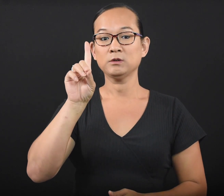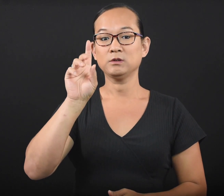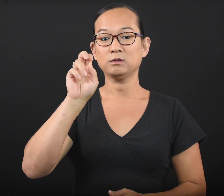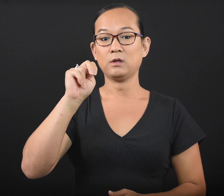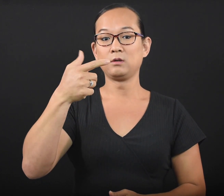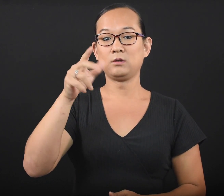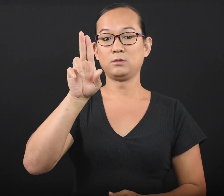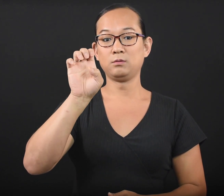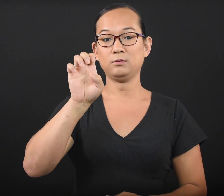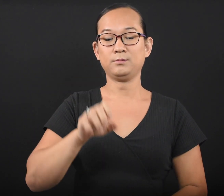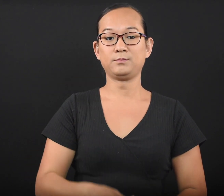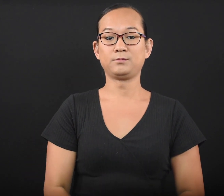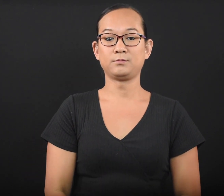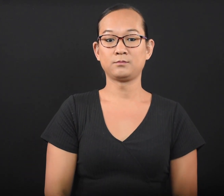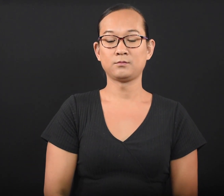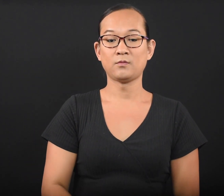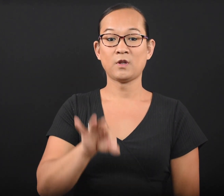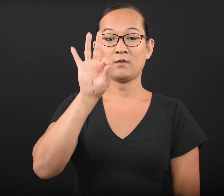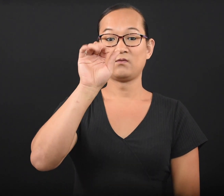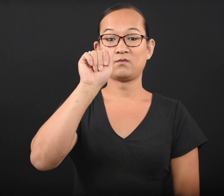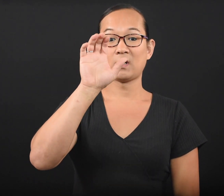or dengue. FACT: